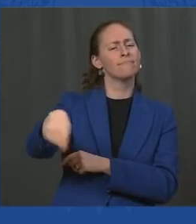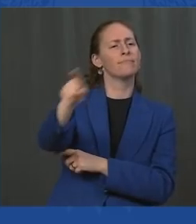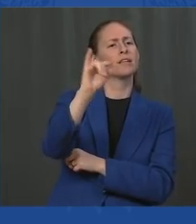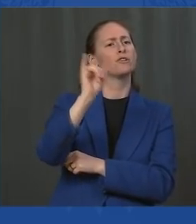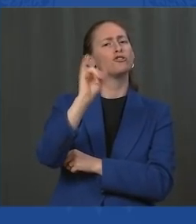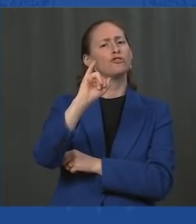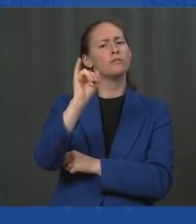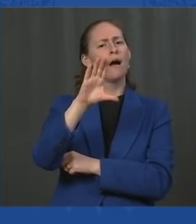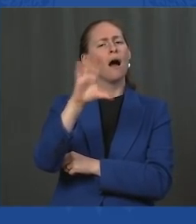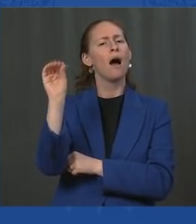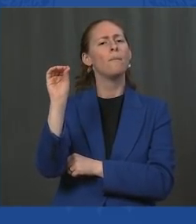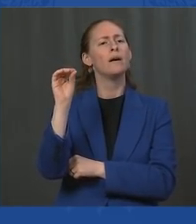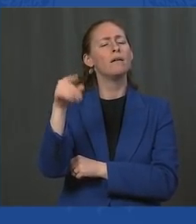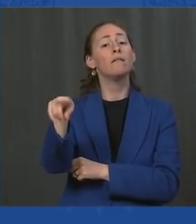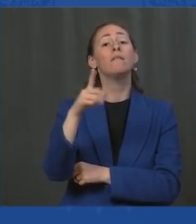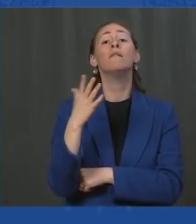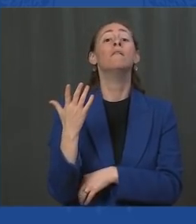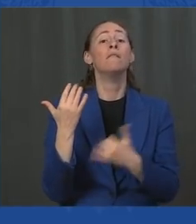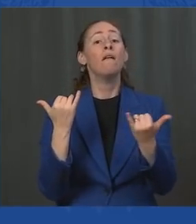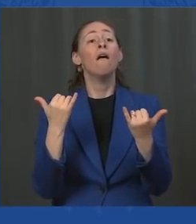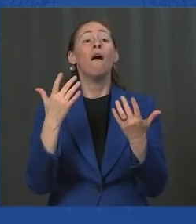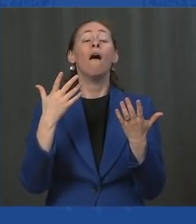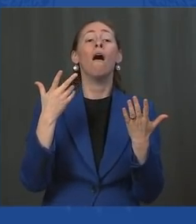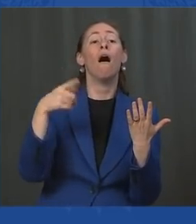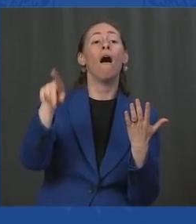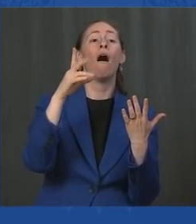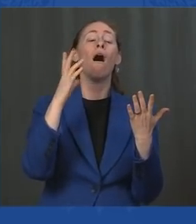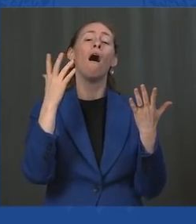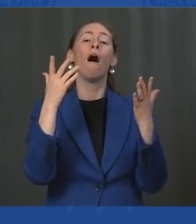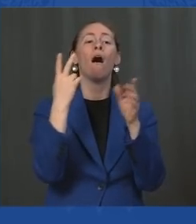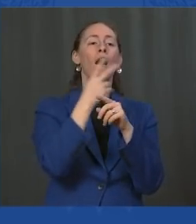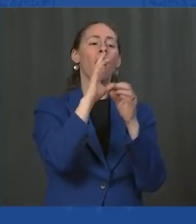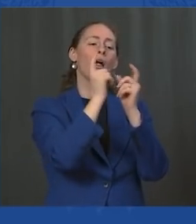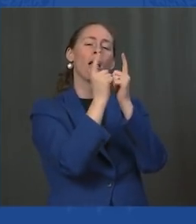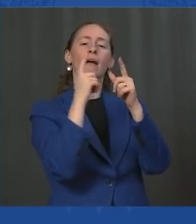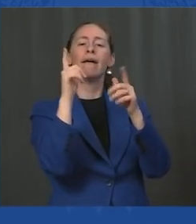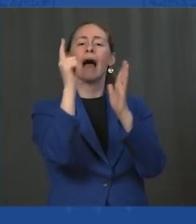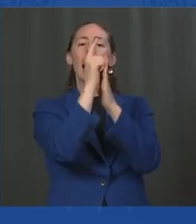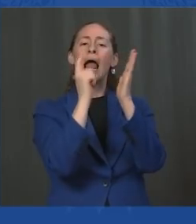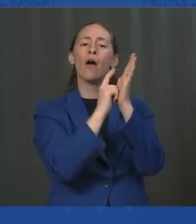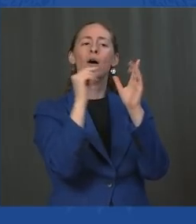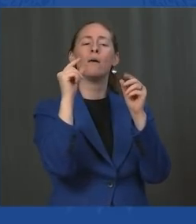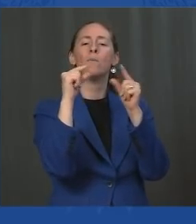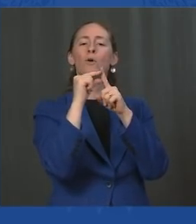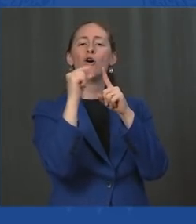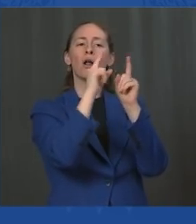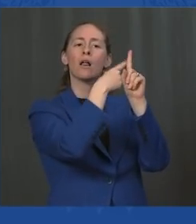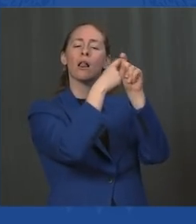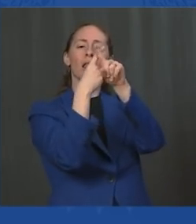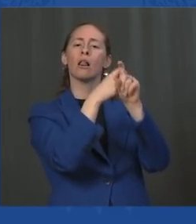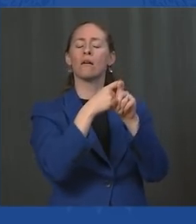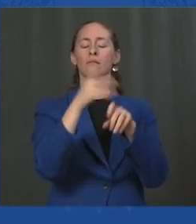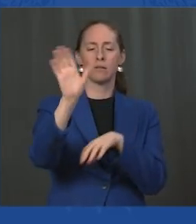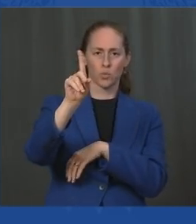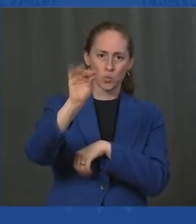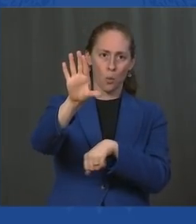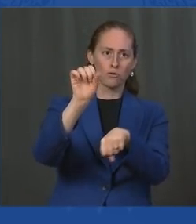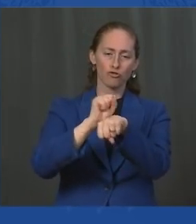Don't hide behind the fine print and technicality. Do your job. Keep your commitments to your communities that you insure.